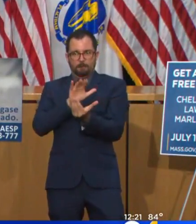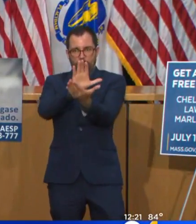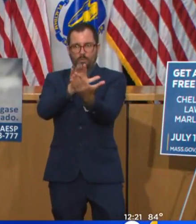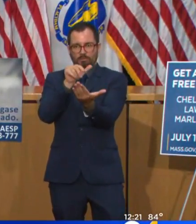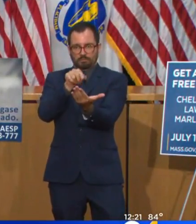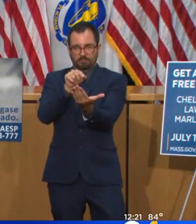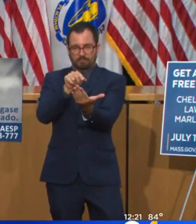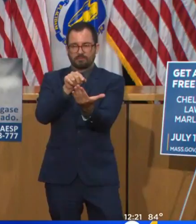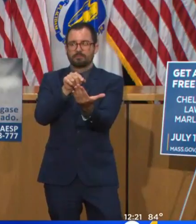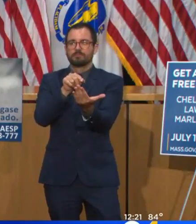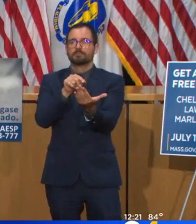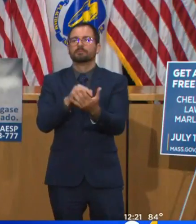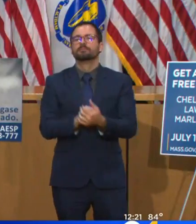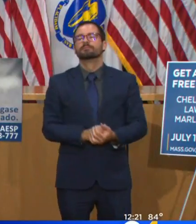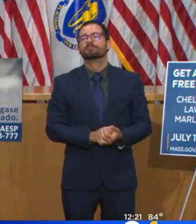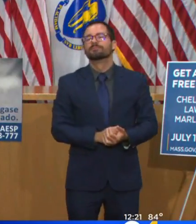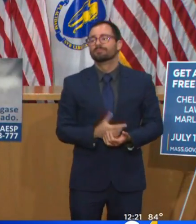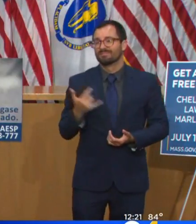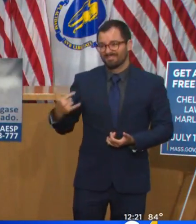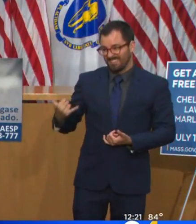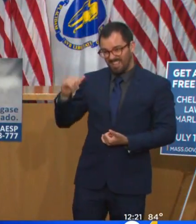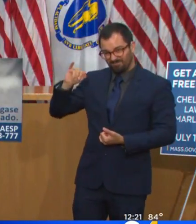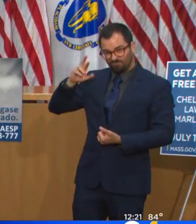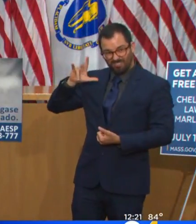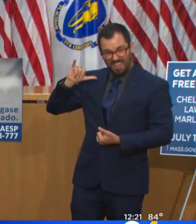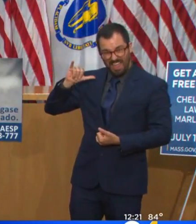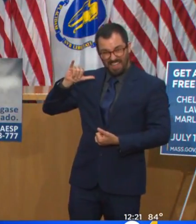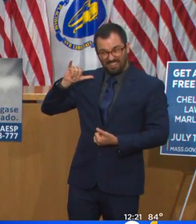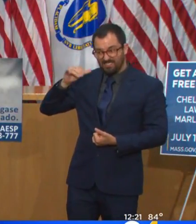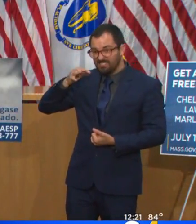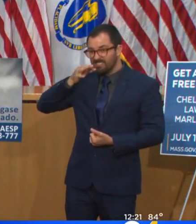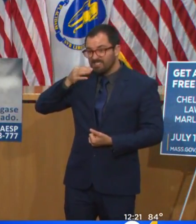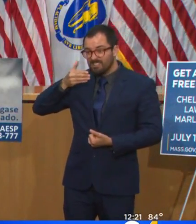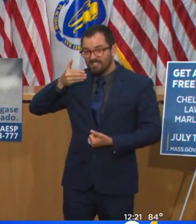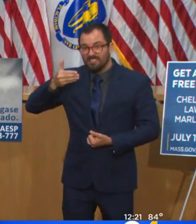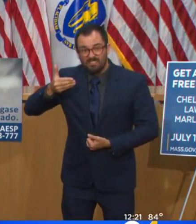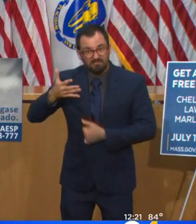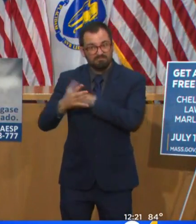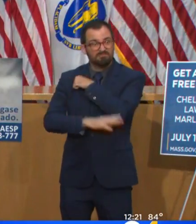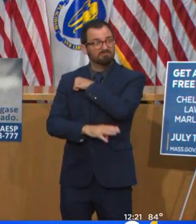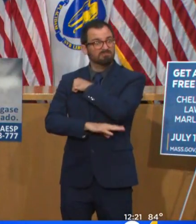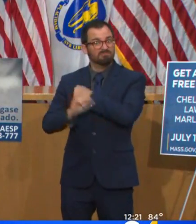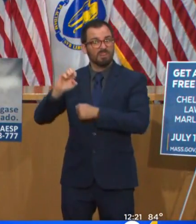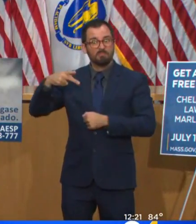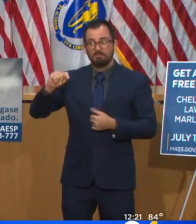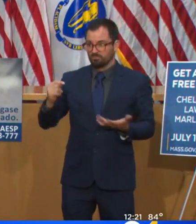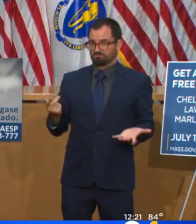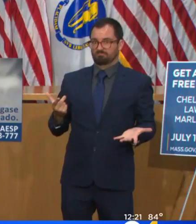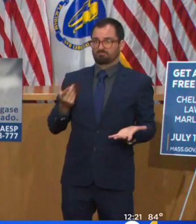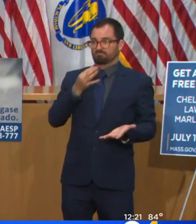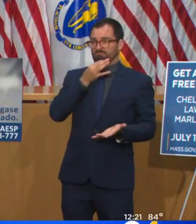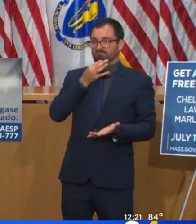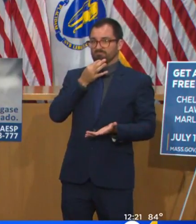TO DO IS TO CREATE SOME FRAMEWORKS FOR PEOPLE AROUND HOW TO THINK ABOUT THE ISSUE.